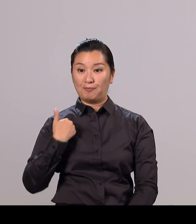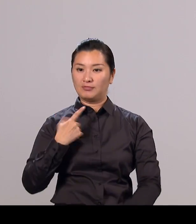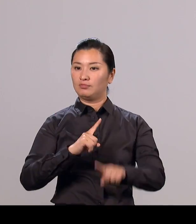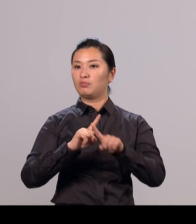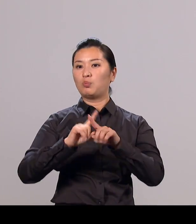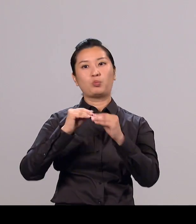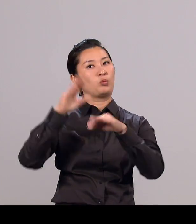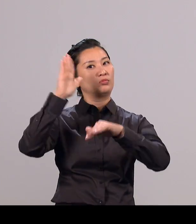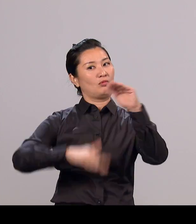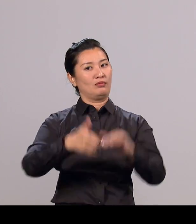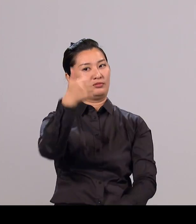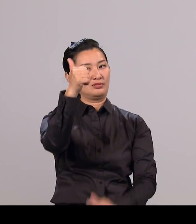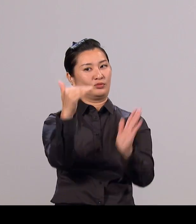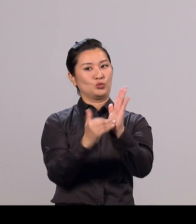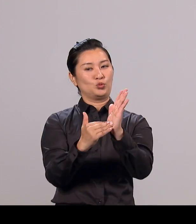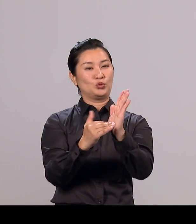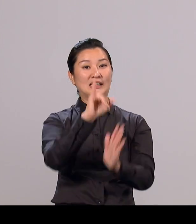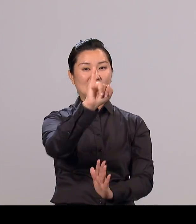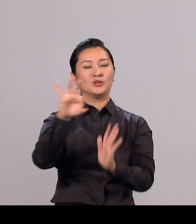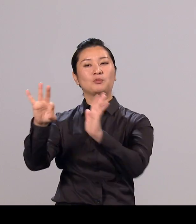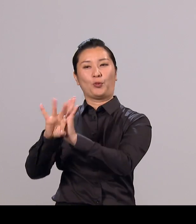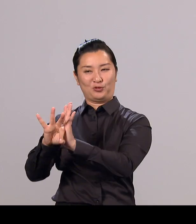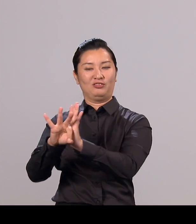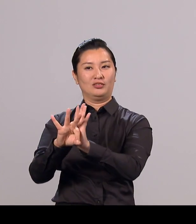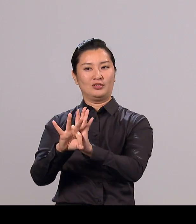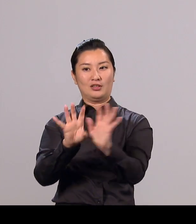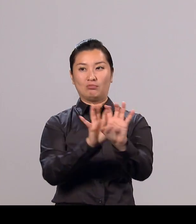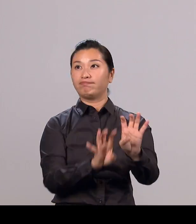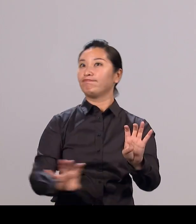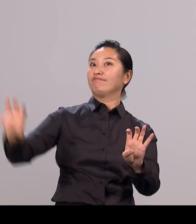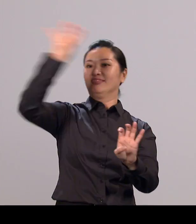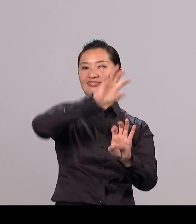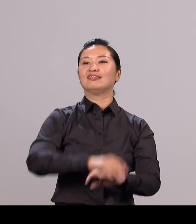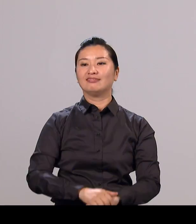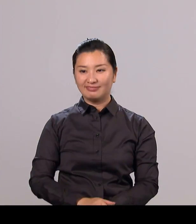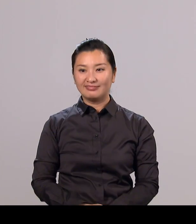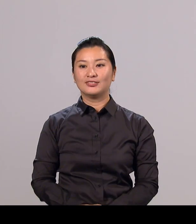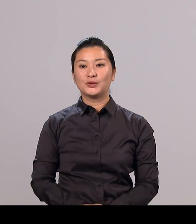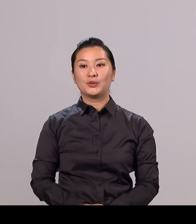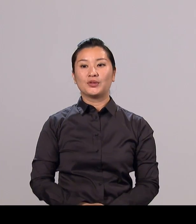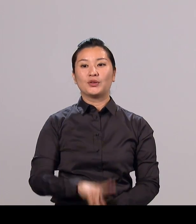From Kenya to Uganda, it used to take 20 days to travel, because ten checkpoints to clear along the way.